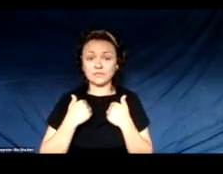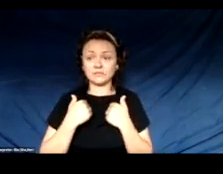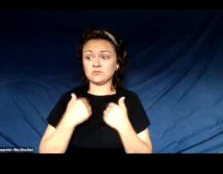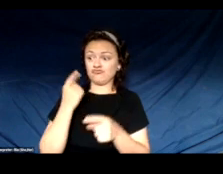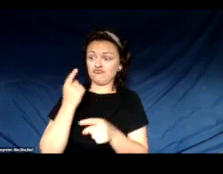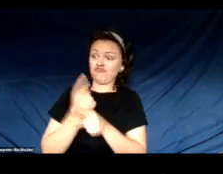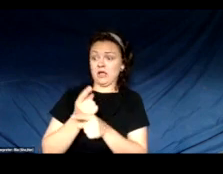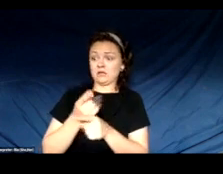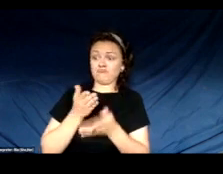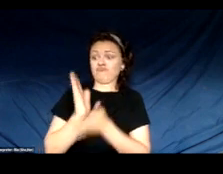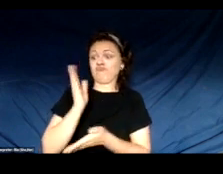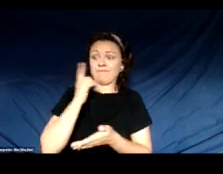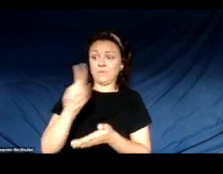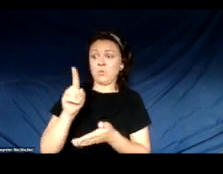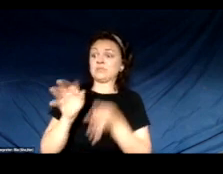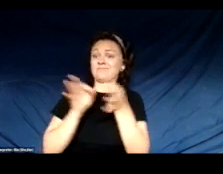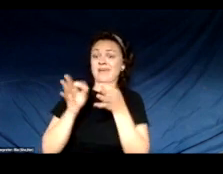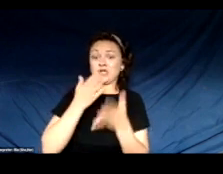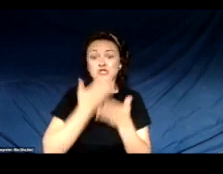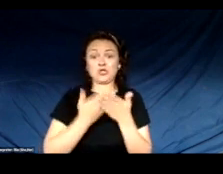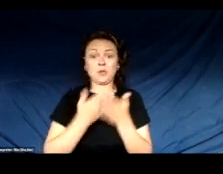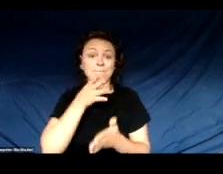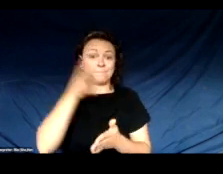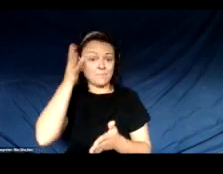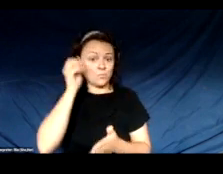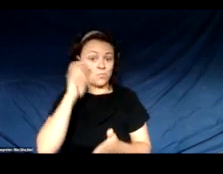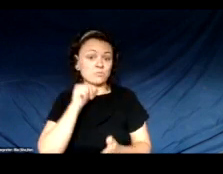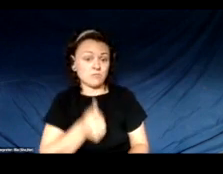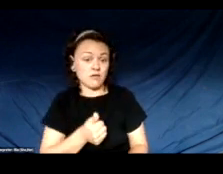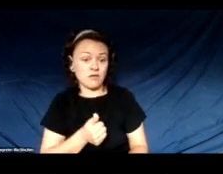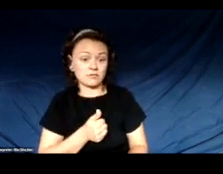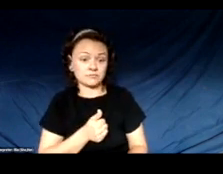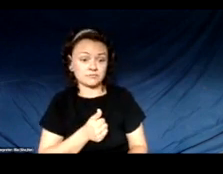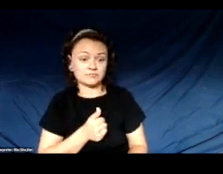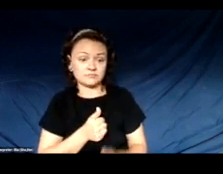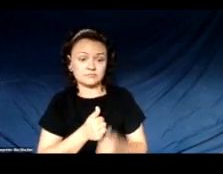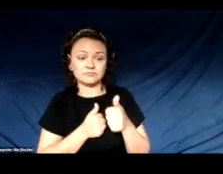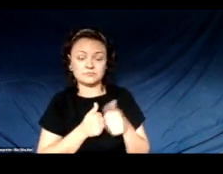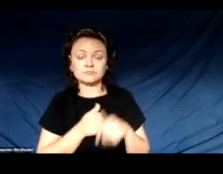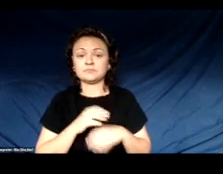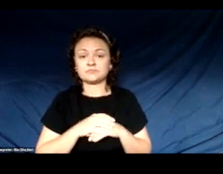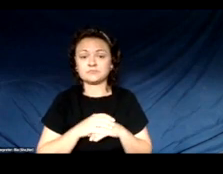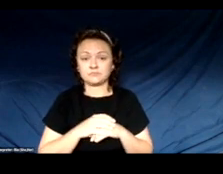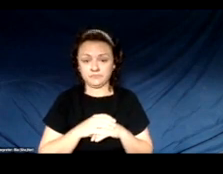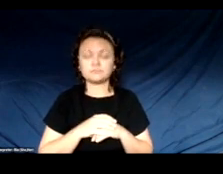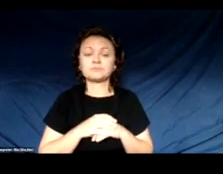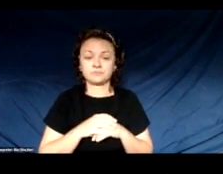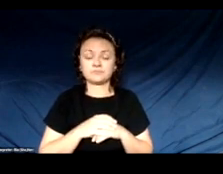Unless a child is placed in imminent danger,